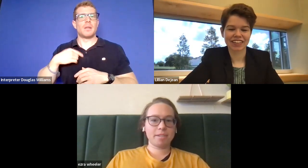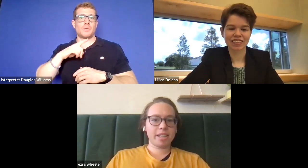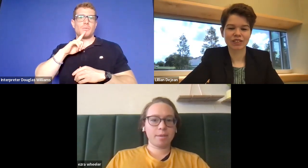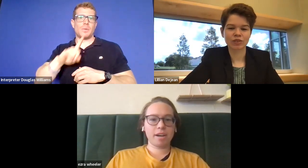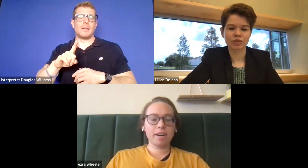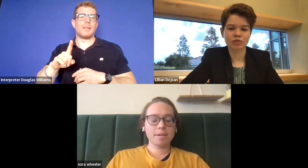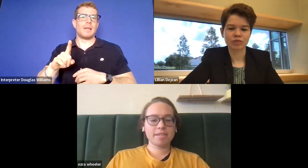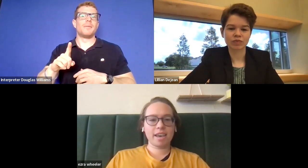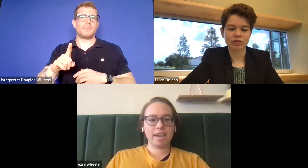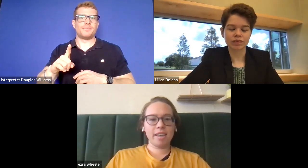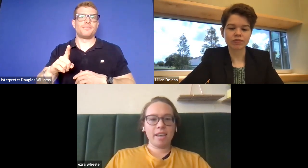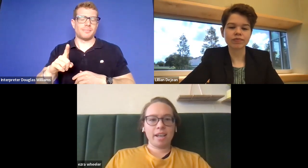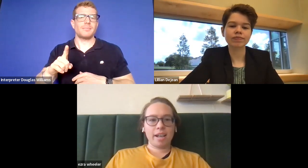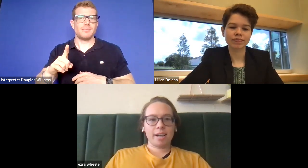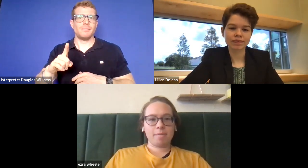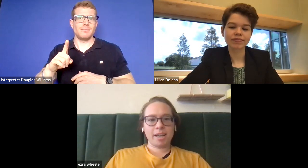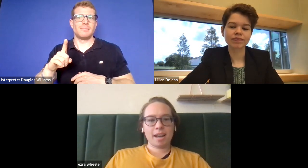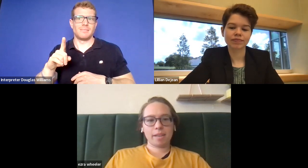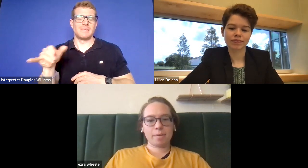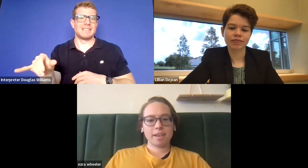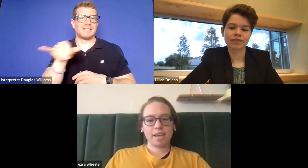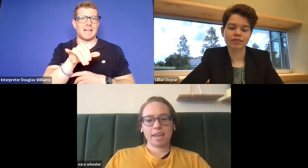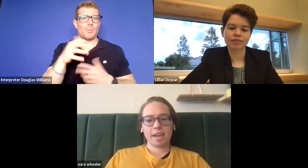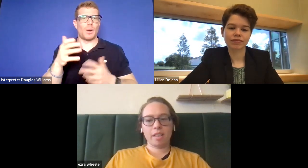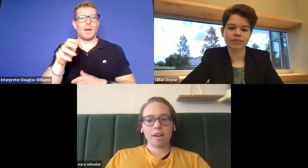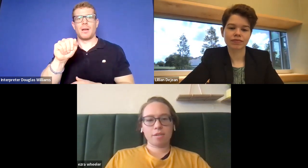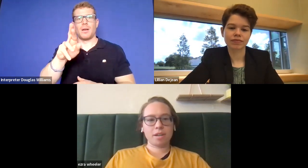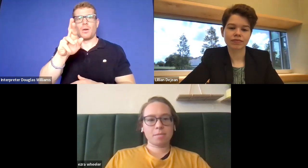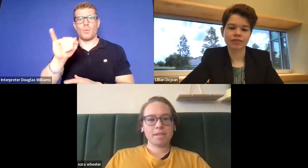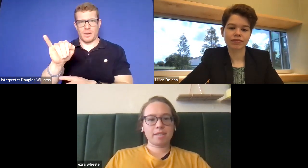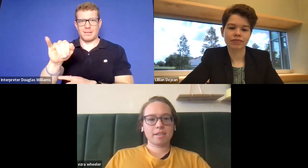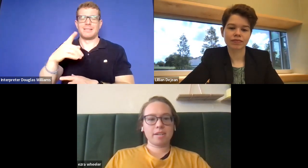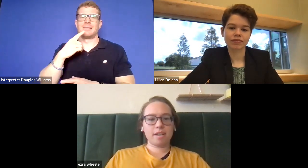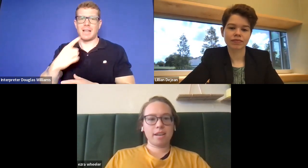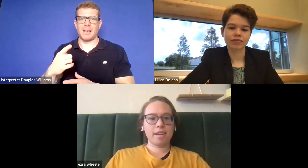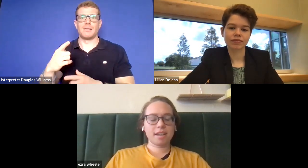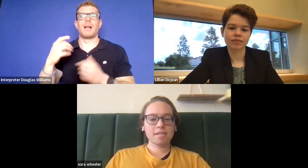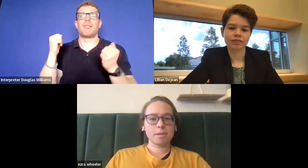What are you saying? in how they were saying that a lot of queer spaces are not accessible.